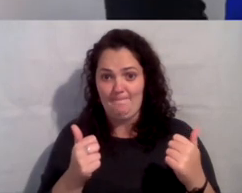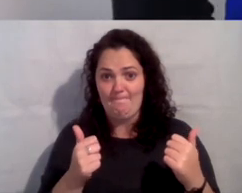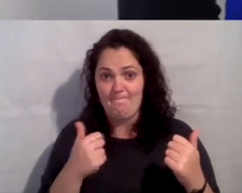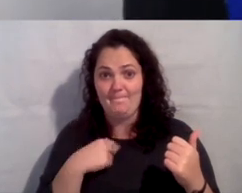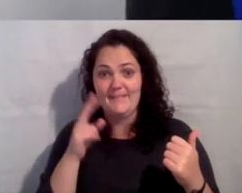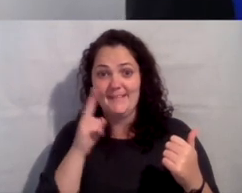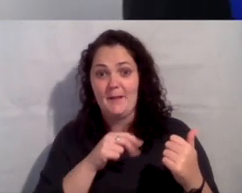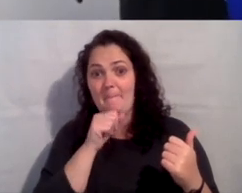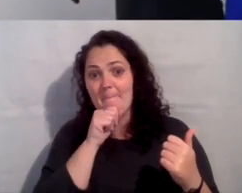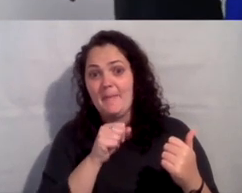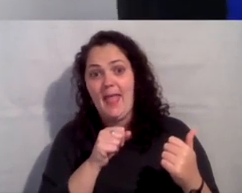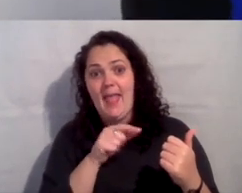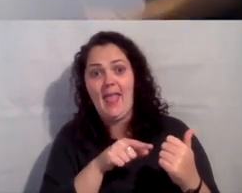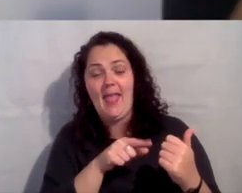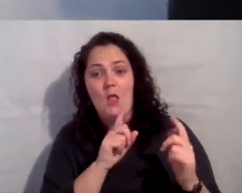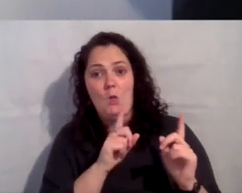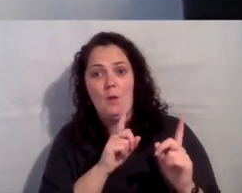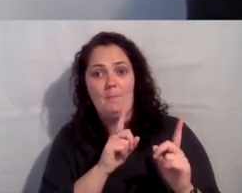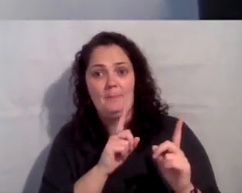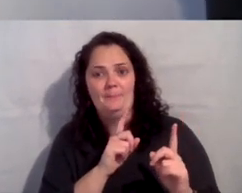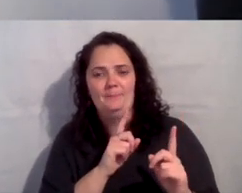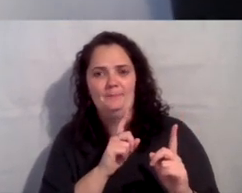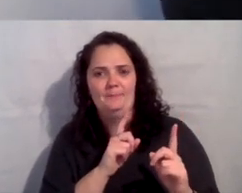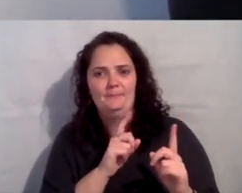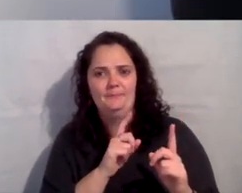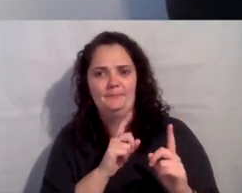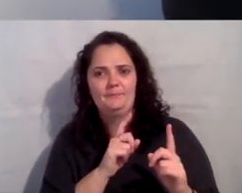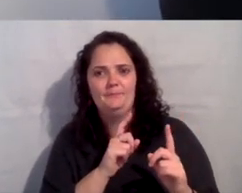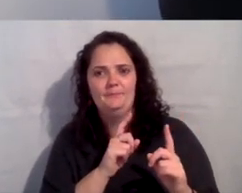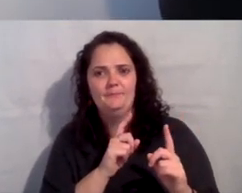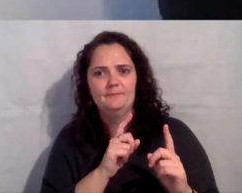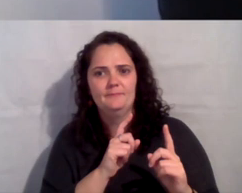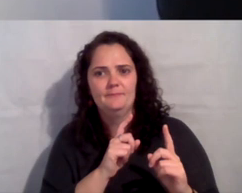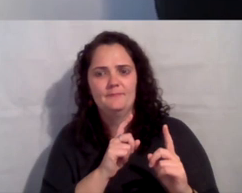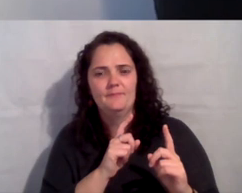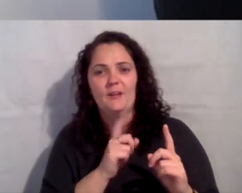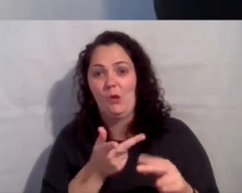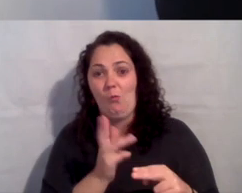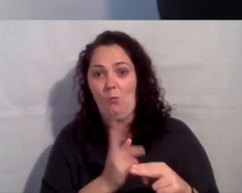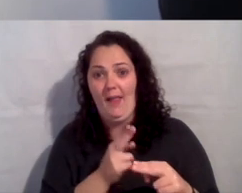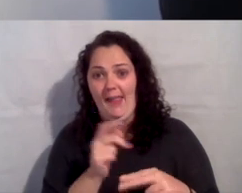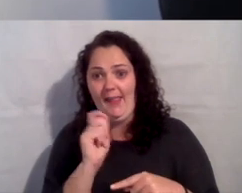So as I see Atticus now, as I'm looking across there, what I'm going to do now this time is working really quickly, let's say it's